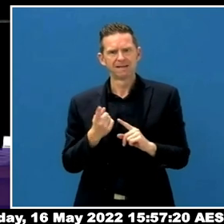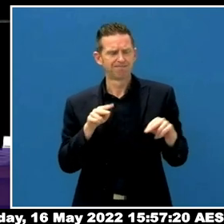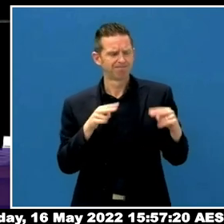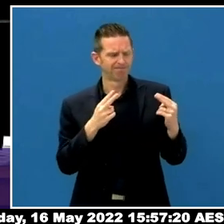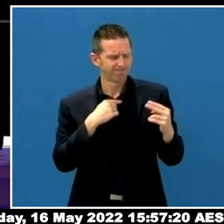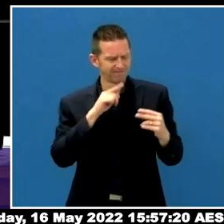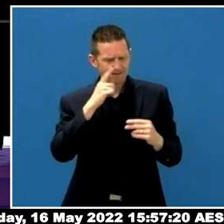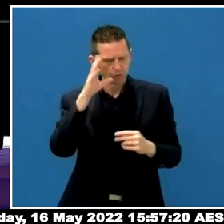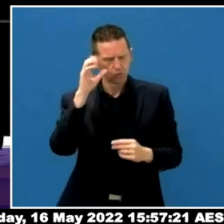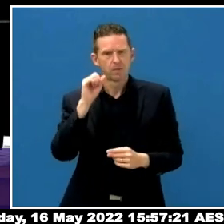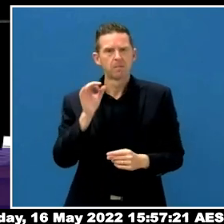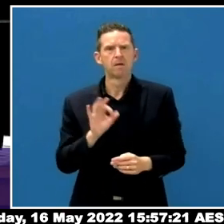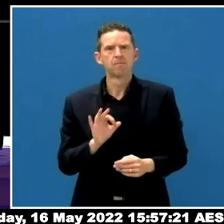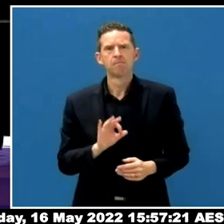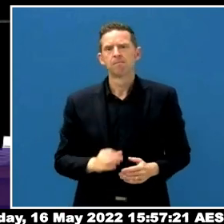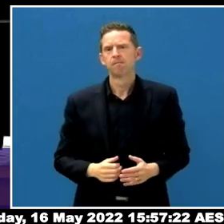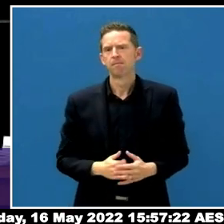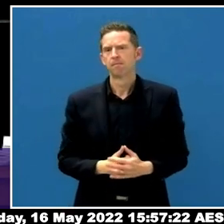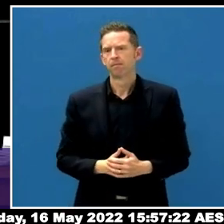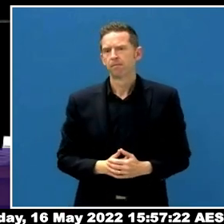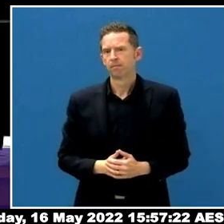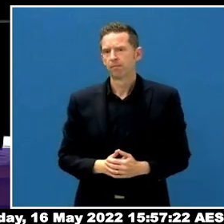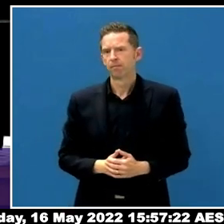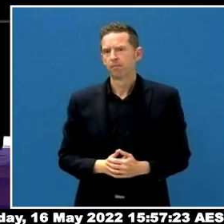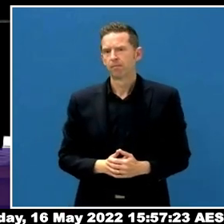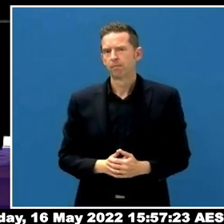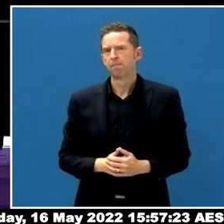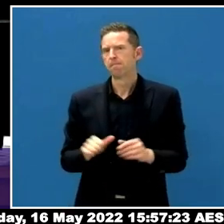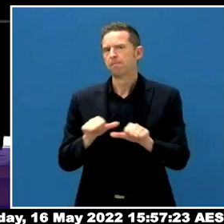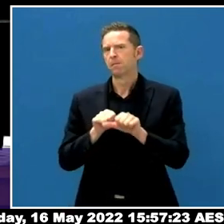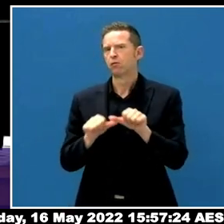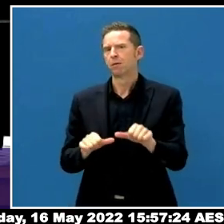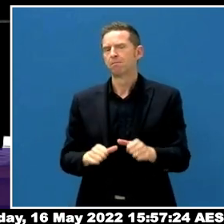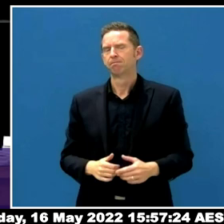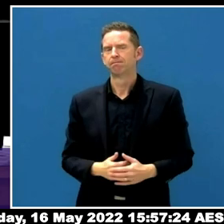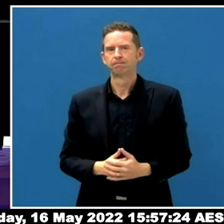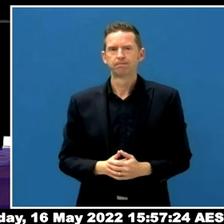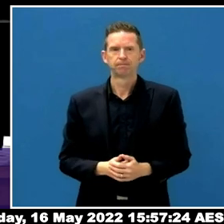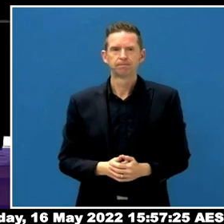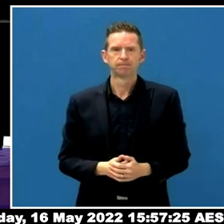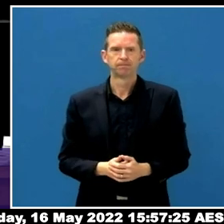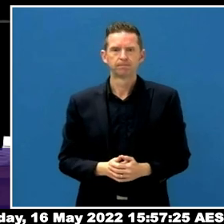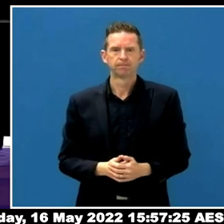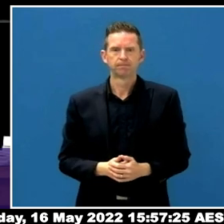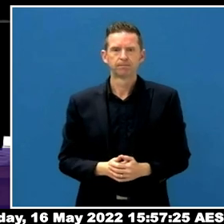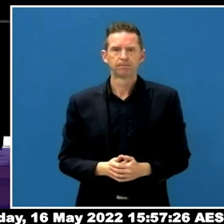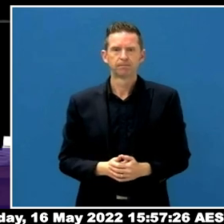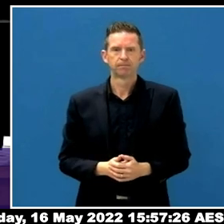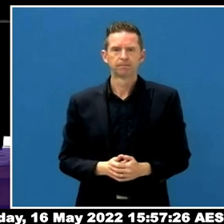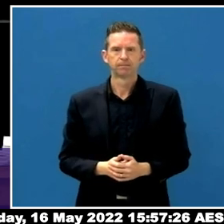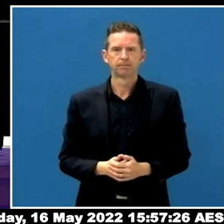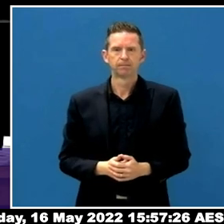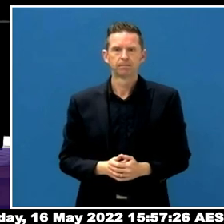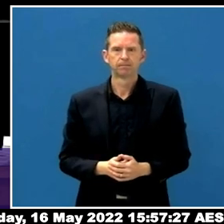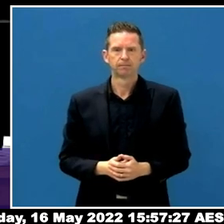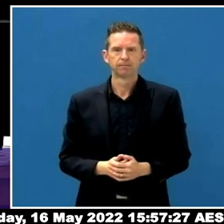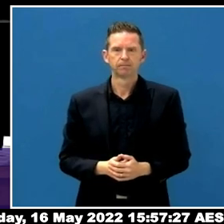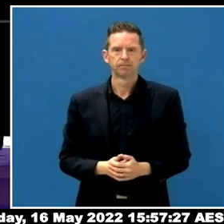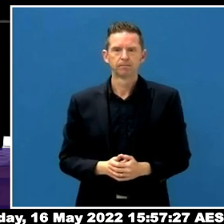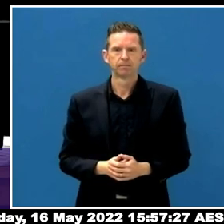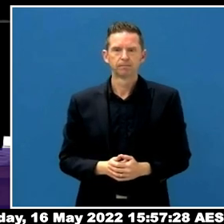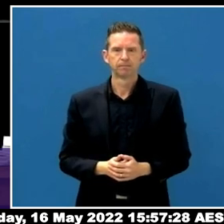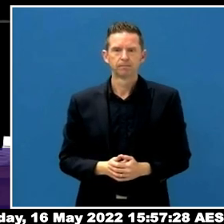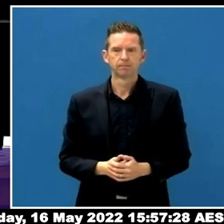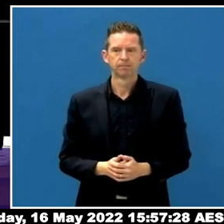Alright.